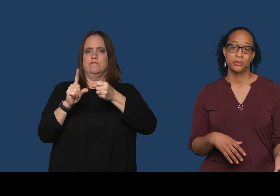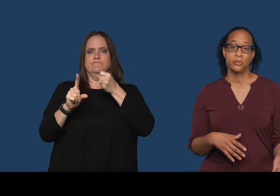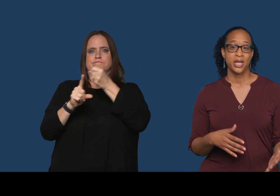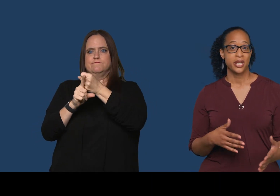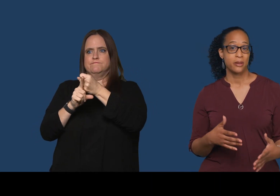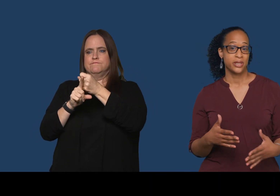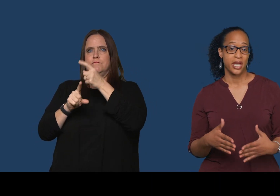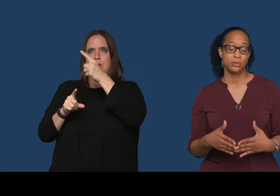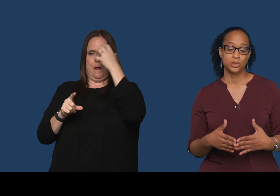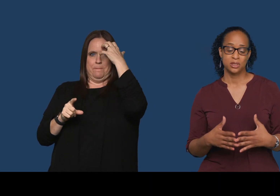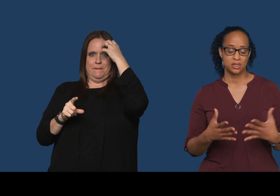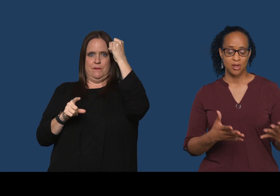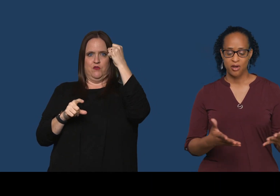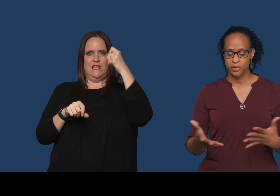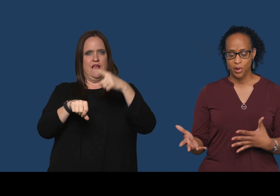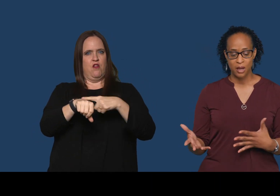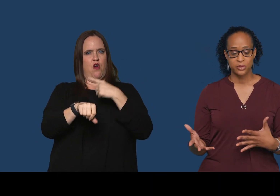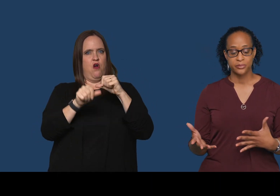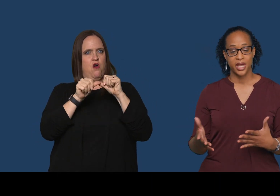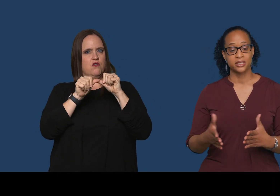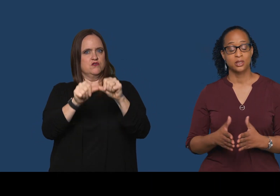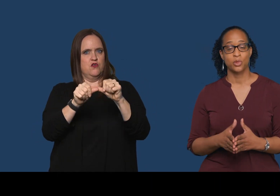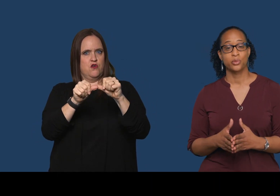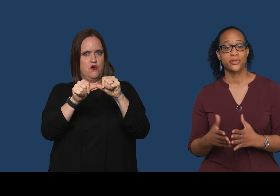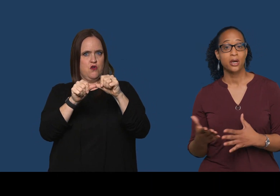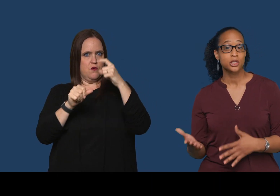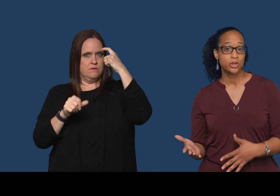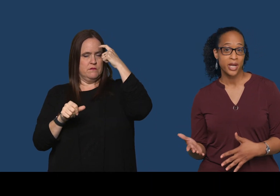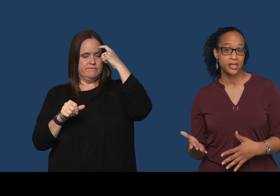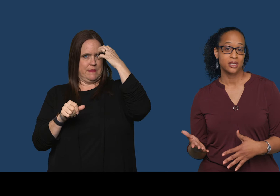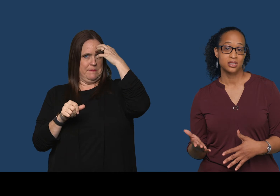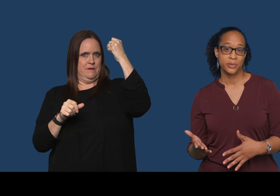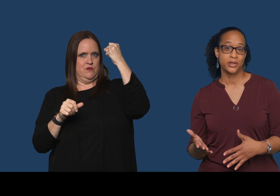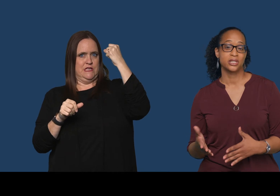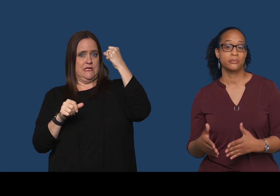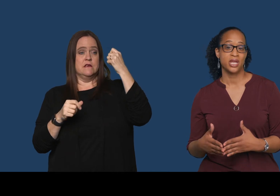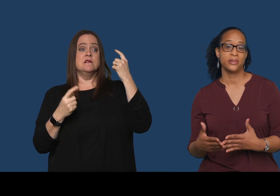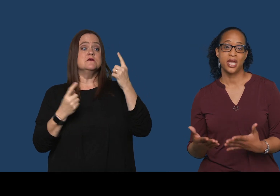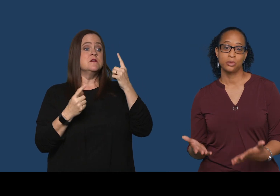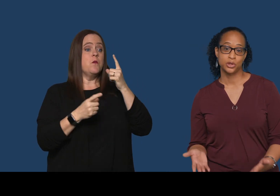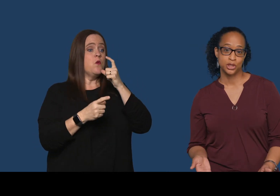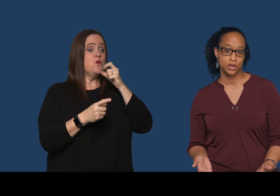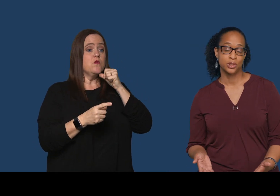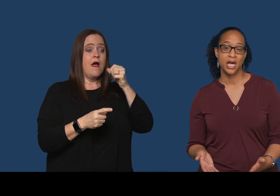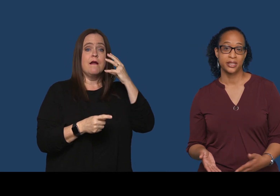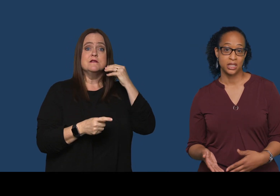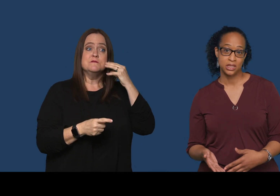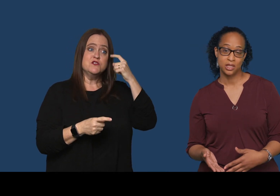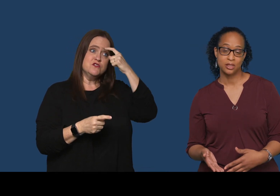You may not be able to solve a problem that someone without a traumatic experience may be able to do a lot easier.